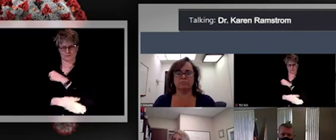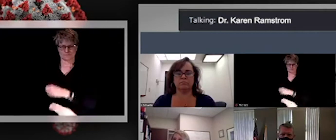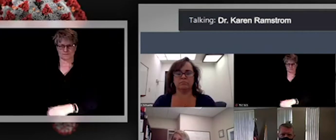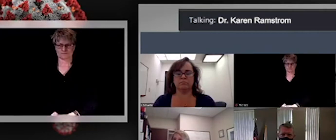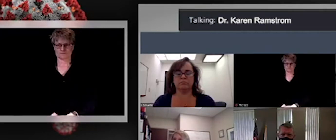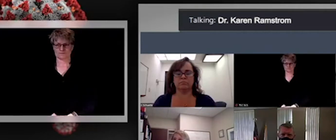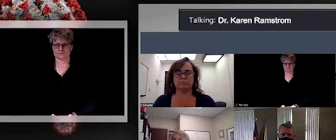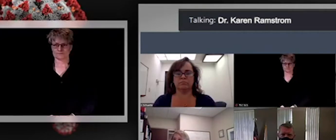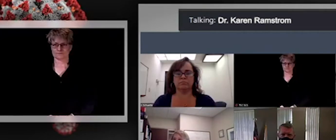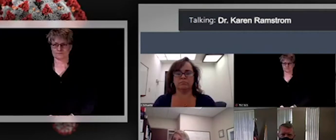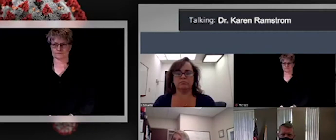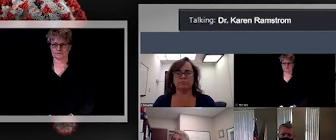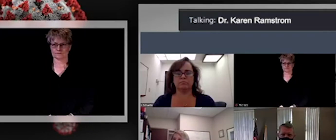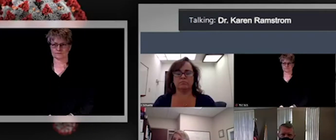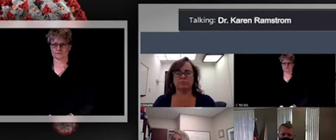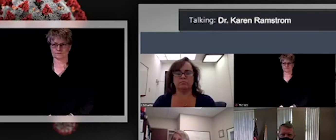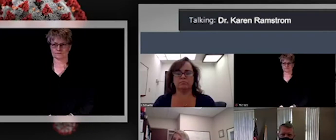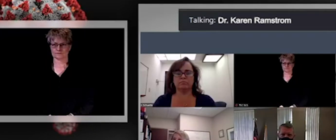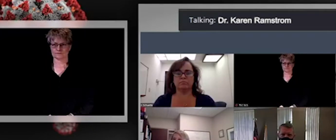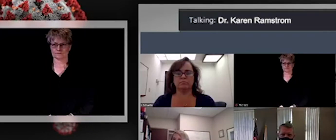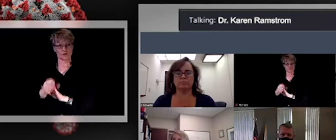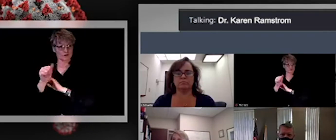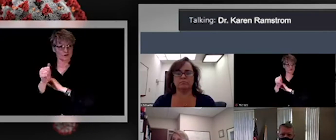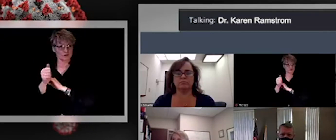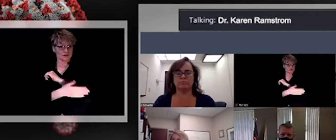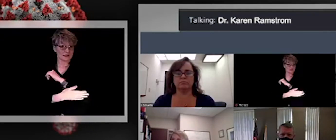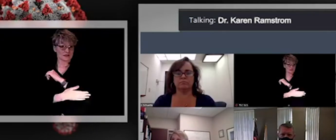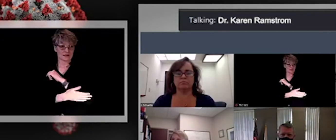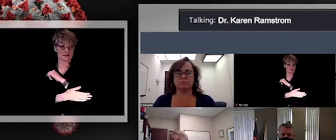County population and the number of deaths there's not enough data to reliably calculate